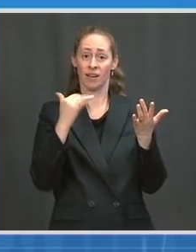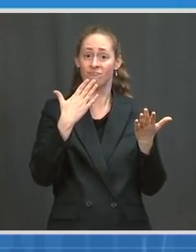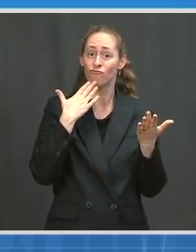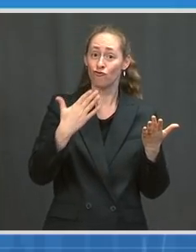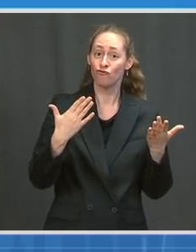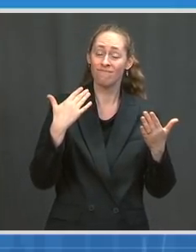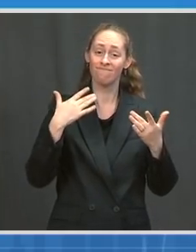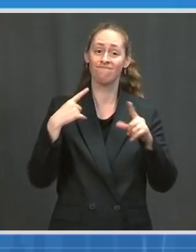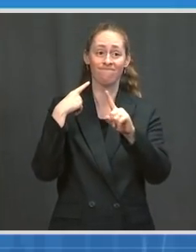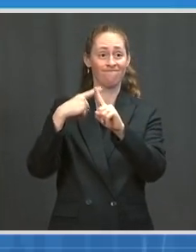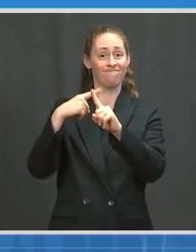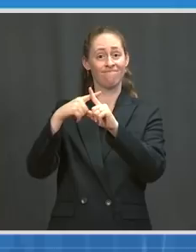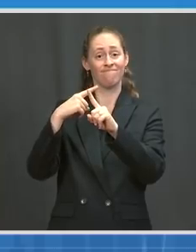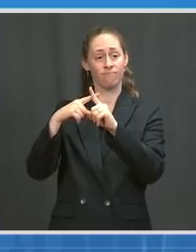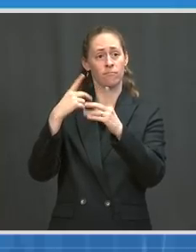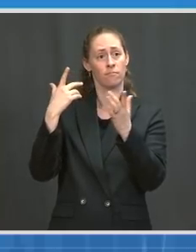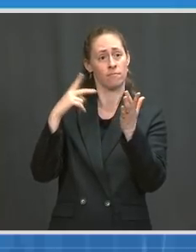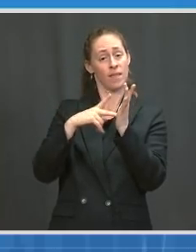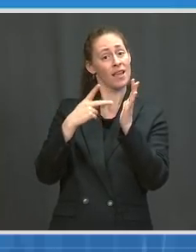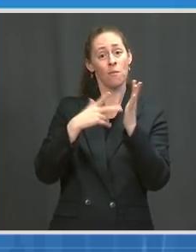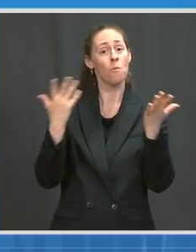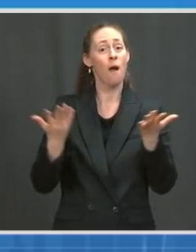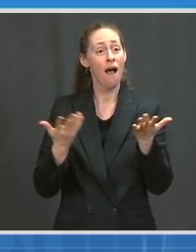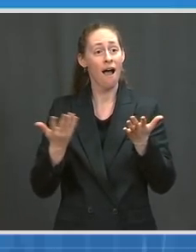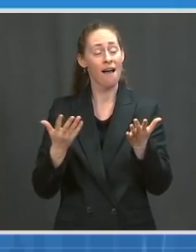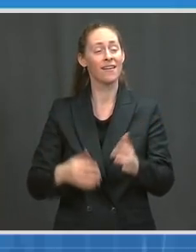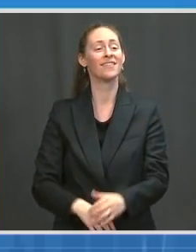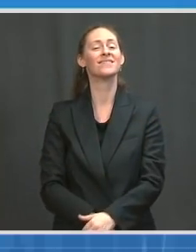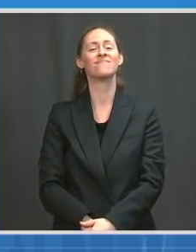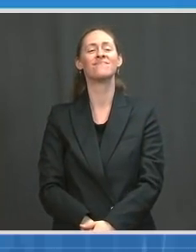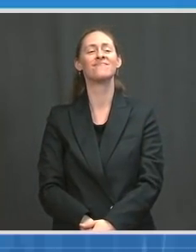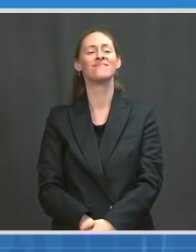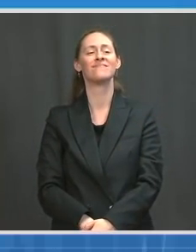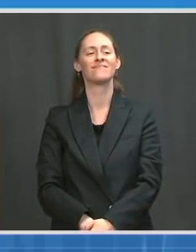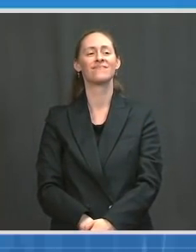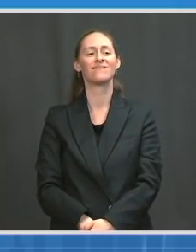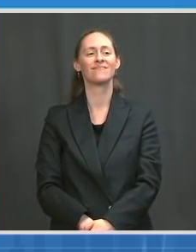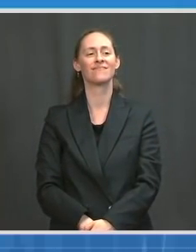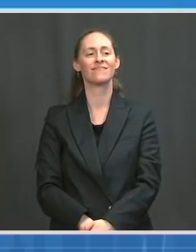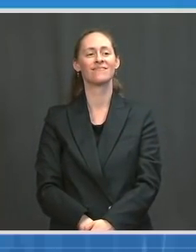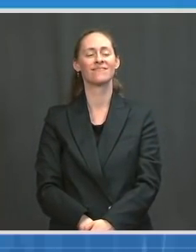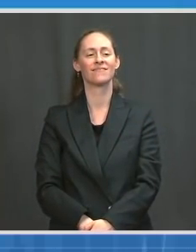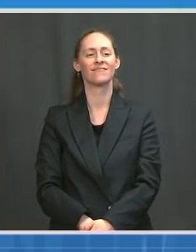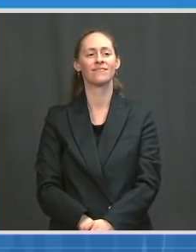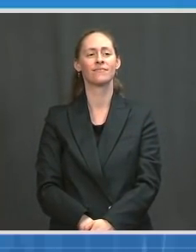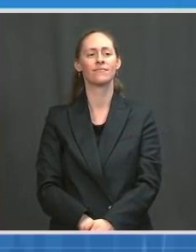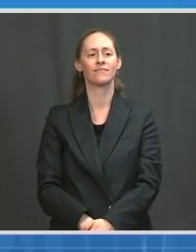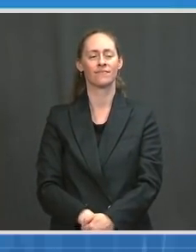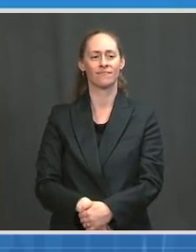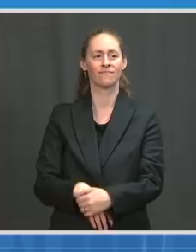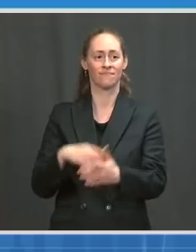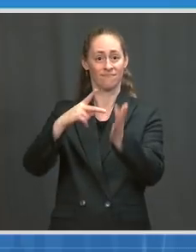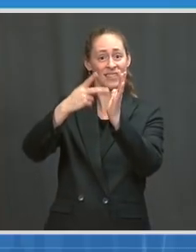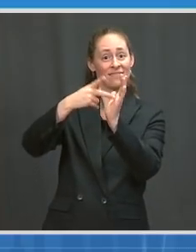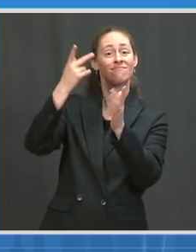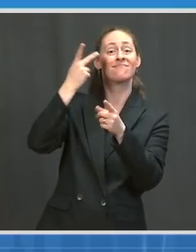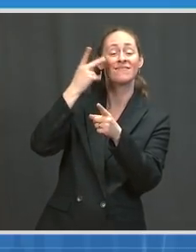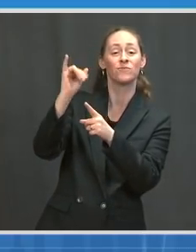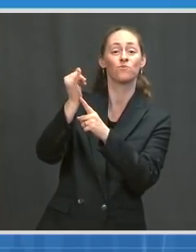In good news, the model's projected a sharp decline in cases by July 2021, and an even faster decline